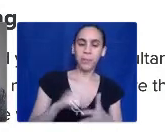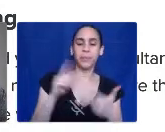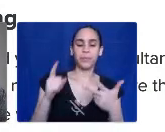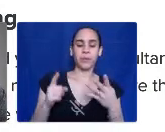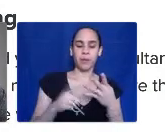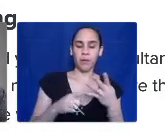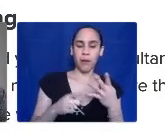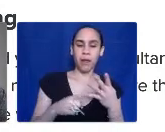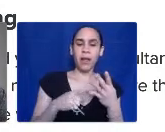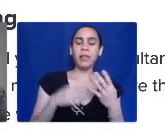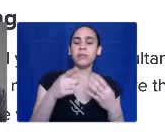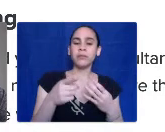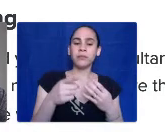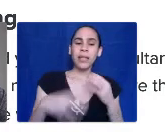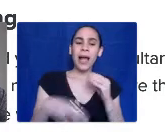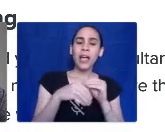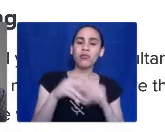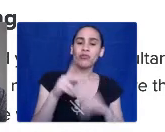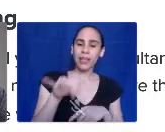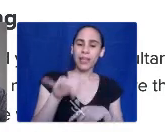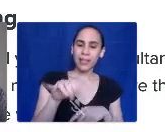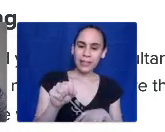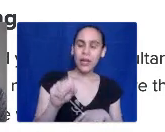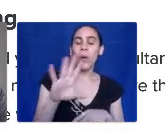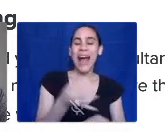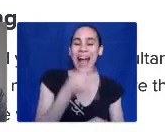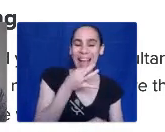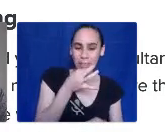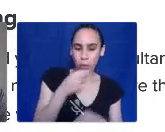a new product you showed how you were better than anyone else at this um this is also a recognition